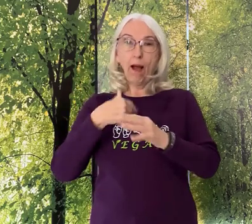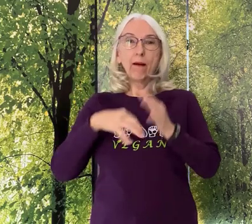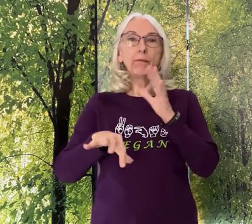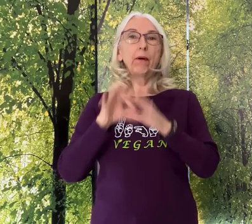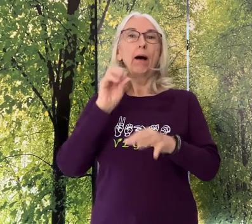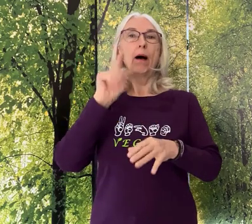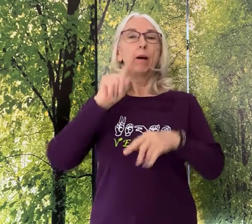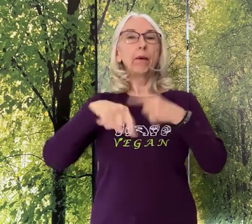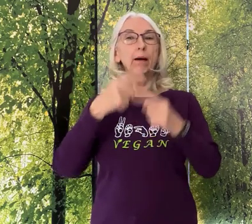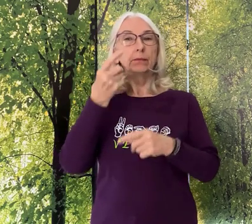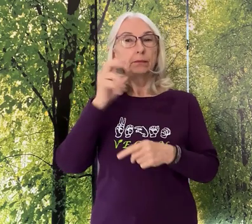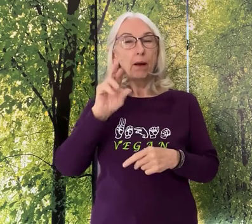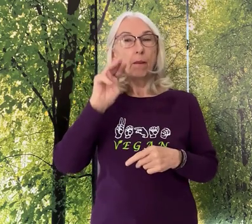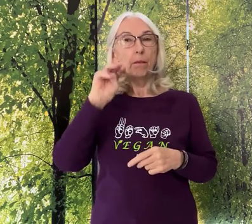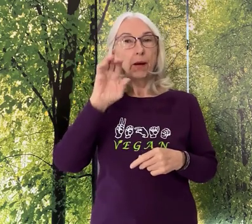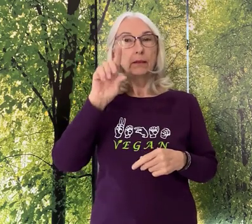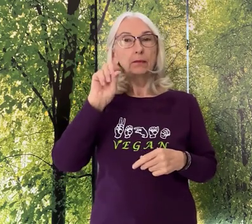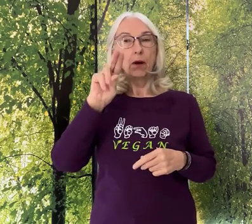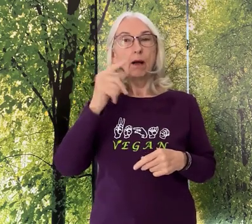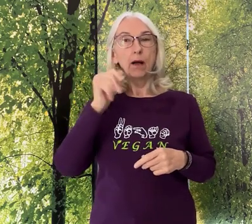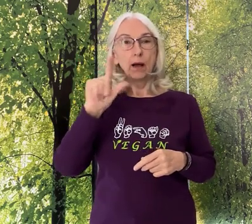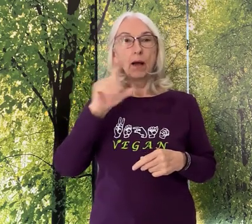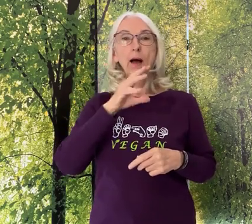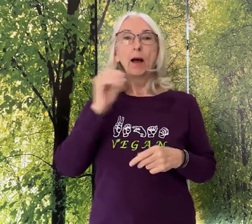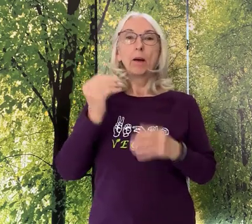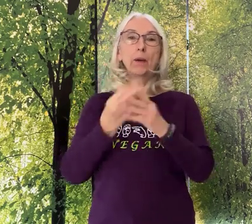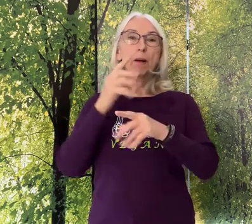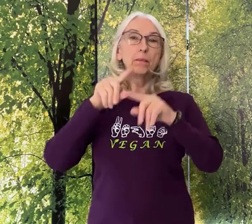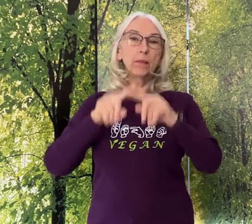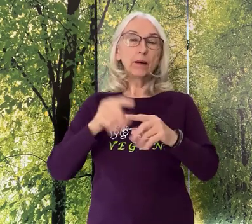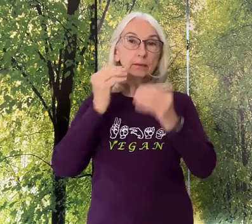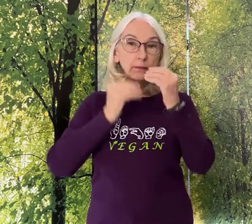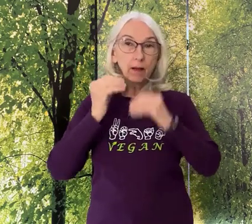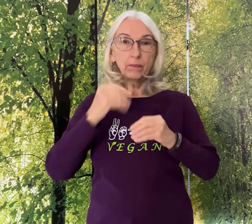I found out about Dr. McDougall and a plant-based diet.